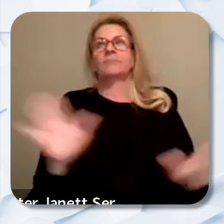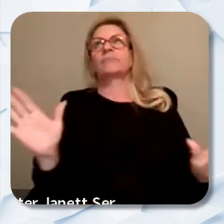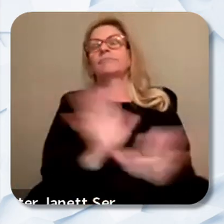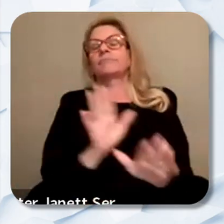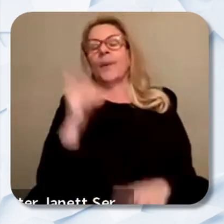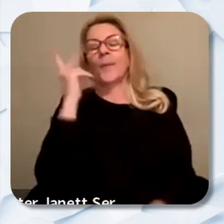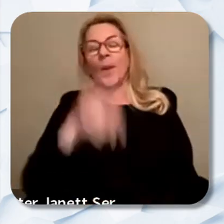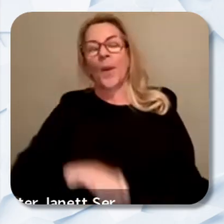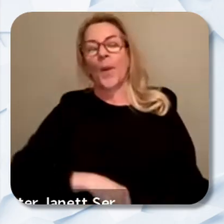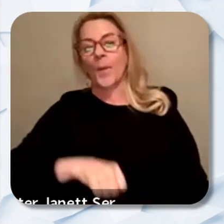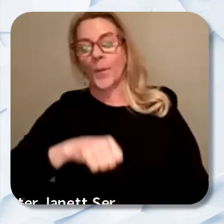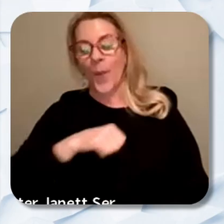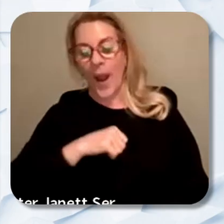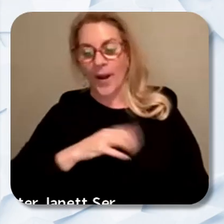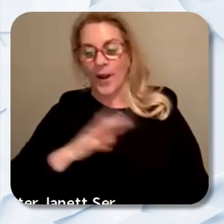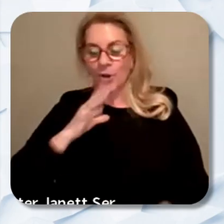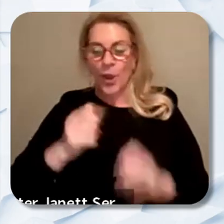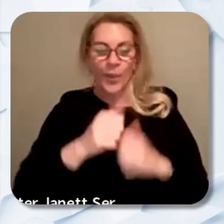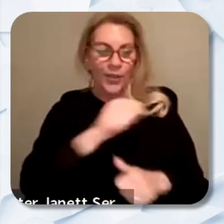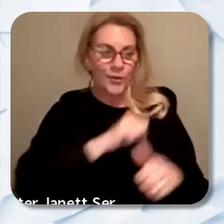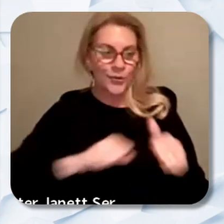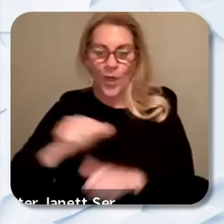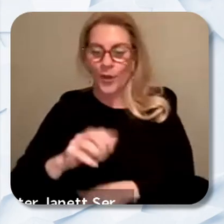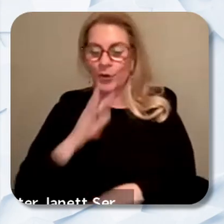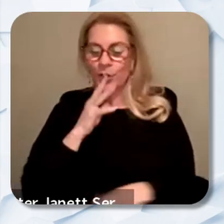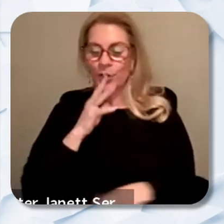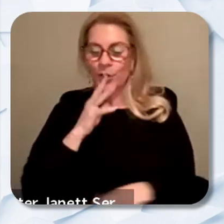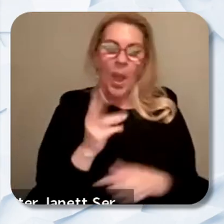were and them talking with each other and talking about wheels and all the things that the kids have